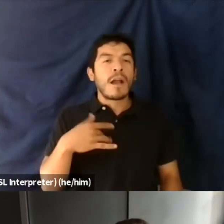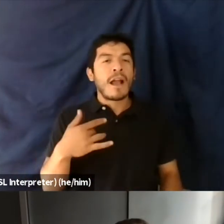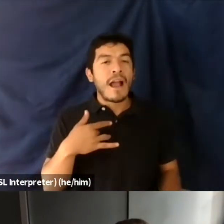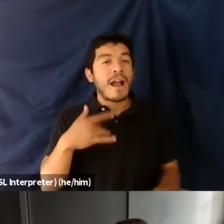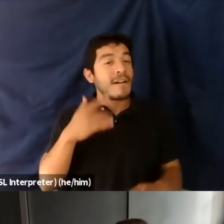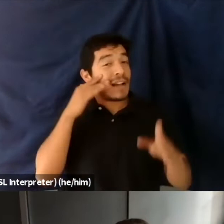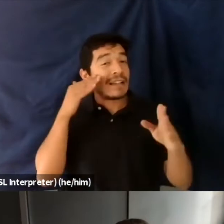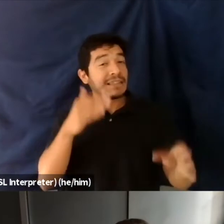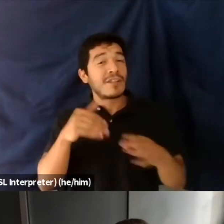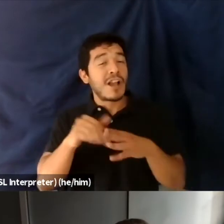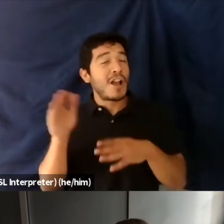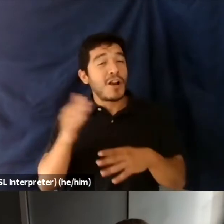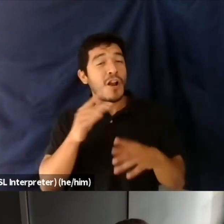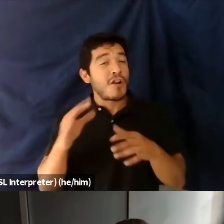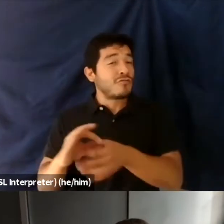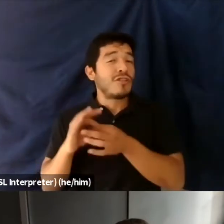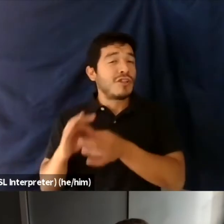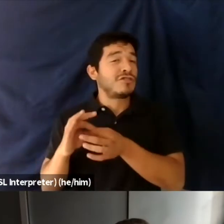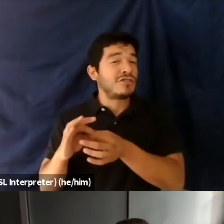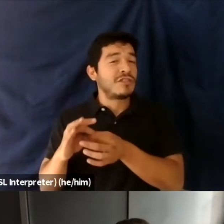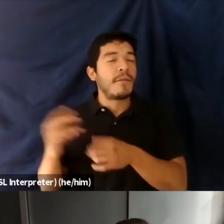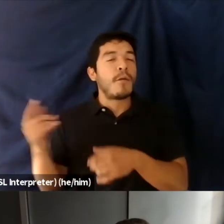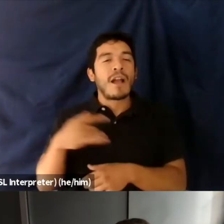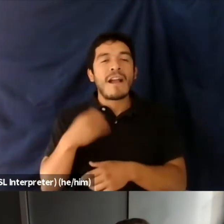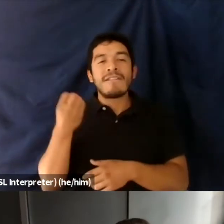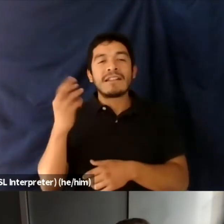There's 16 years between him and mom, 16 years between me and him.